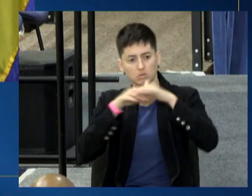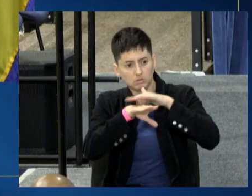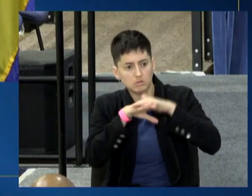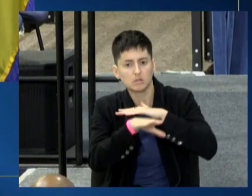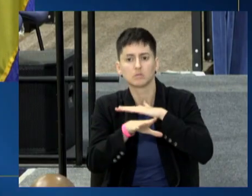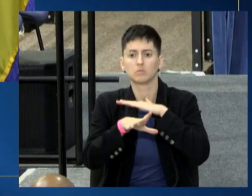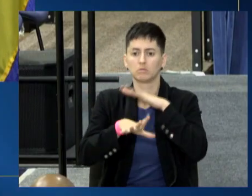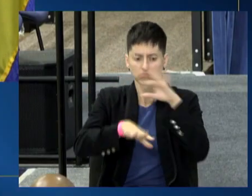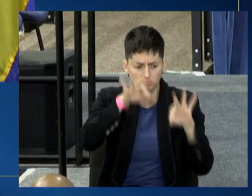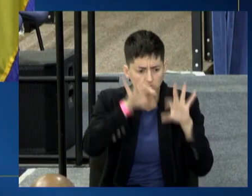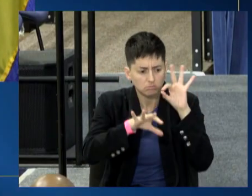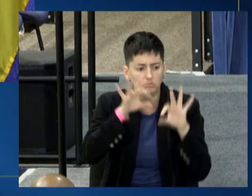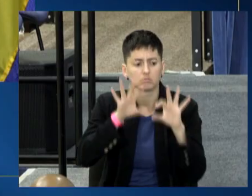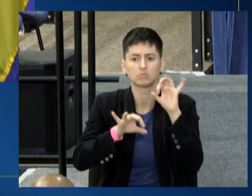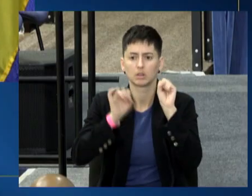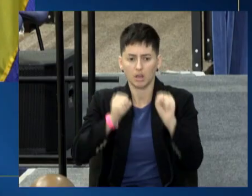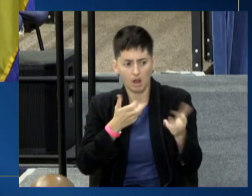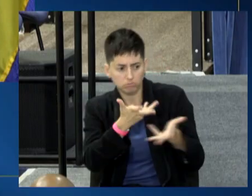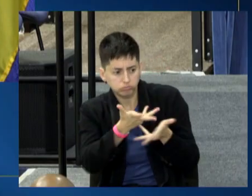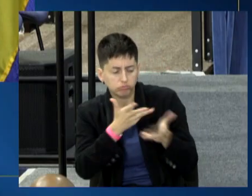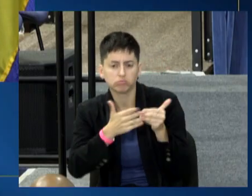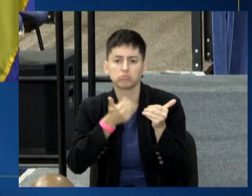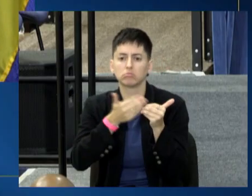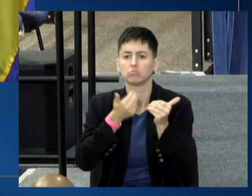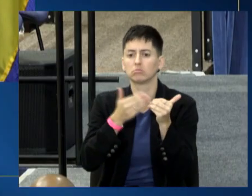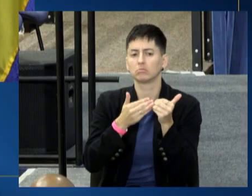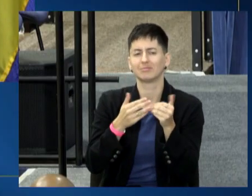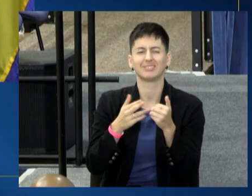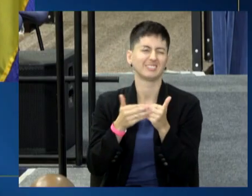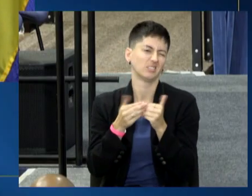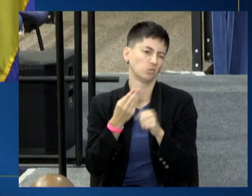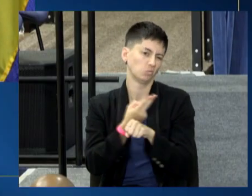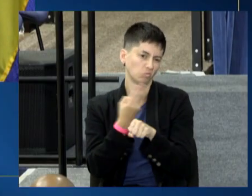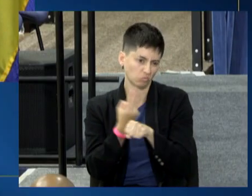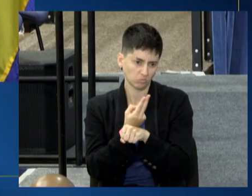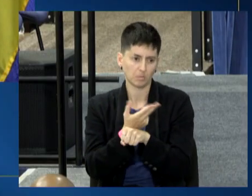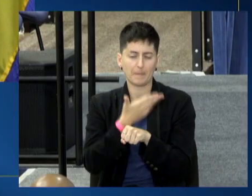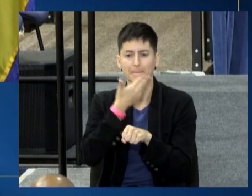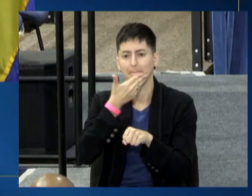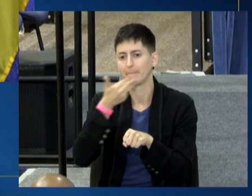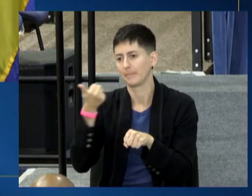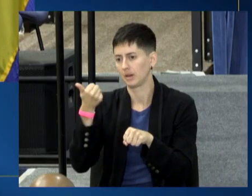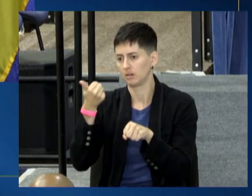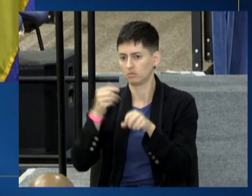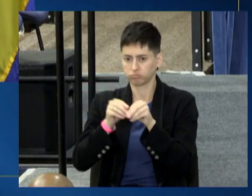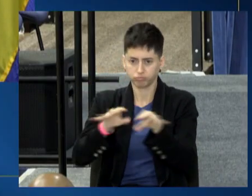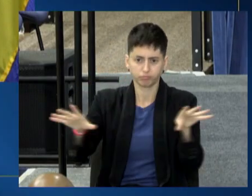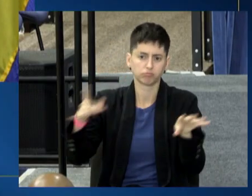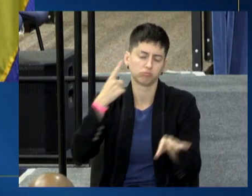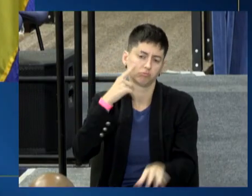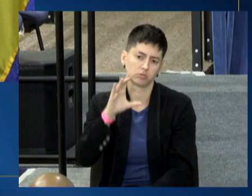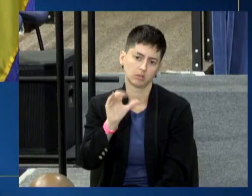and reusable for better utilization of cancer research data. But a prime example of how we are